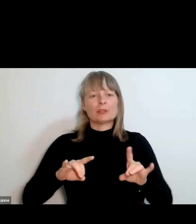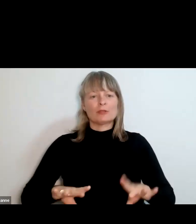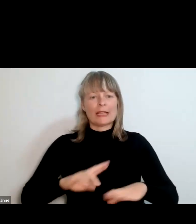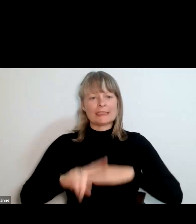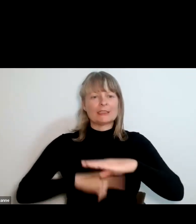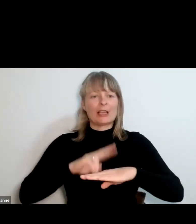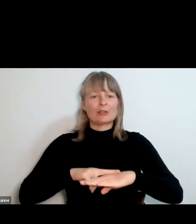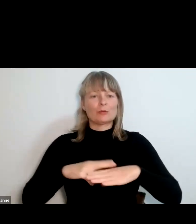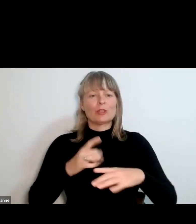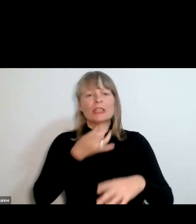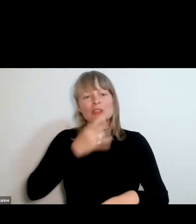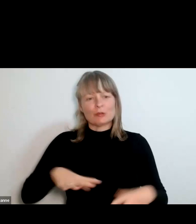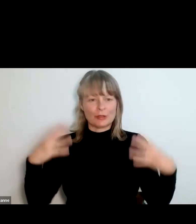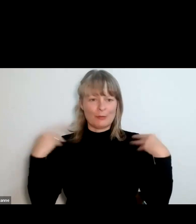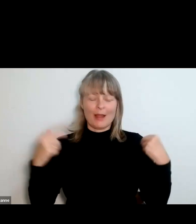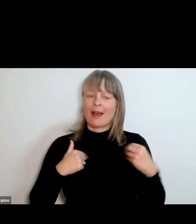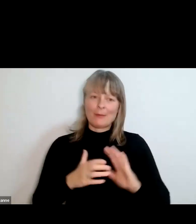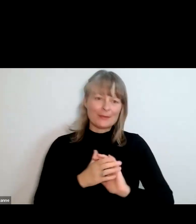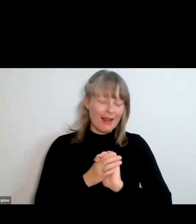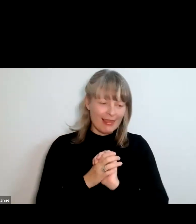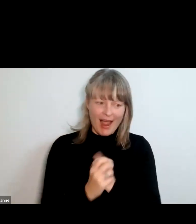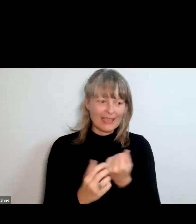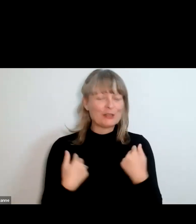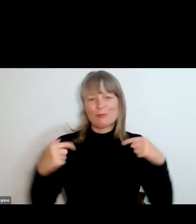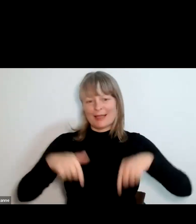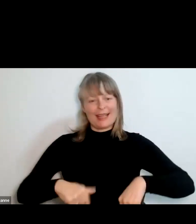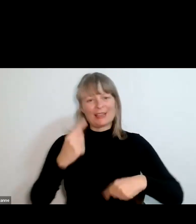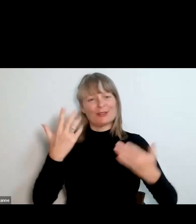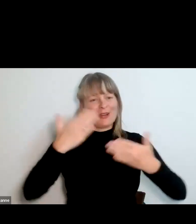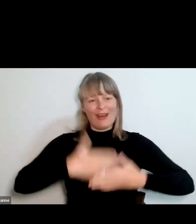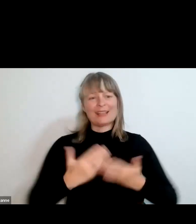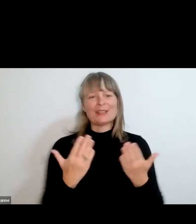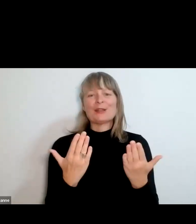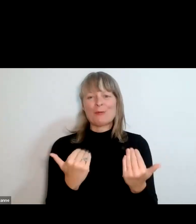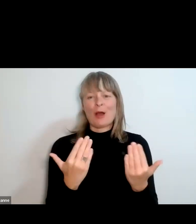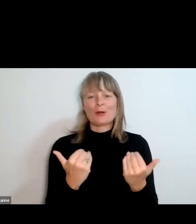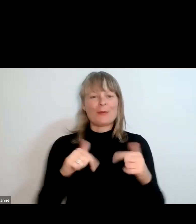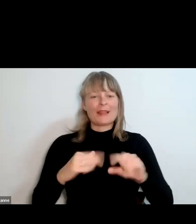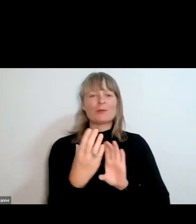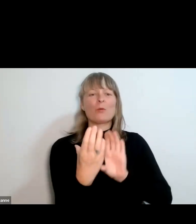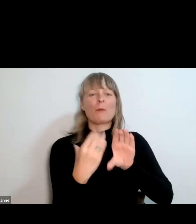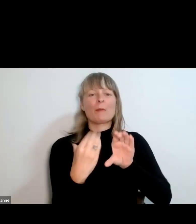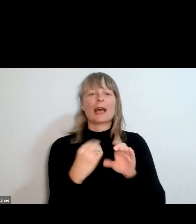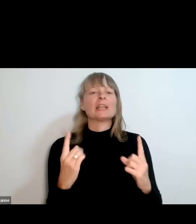Good evening, everyone. My name is Anne Hollonds, and I'm Australia's National Children's Commissioner.